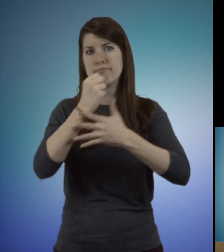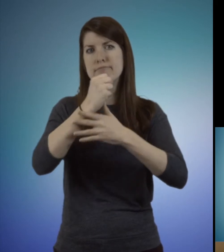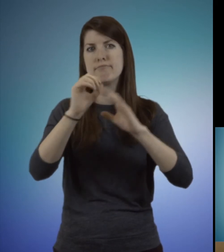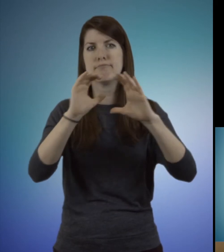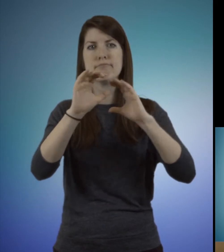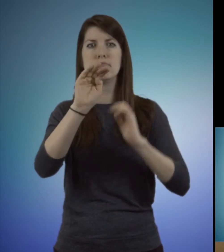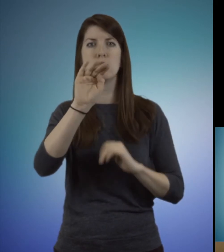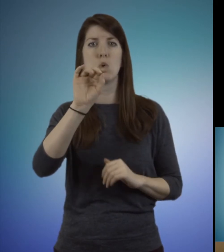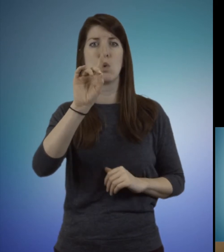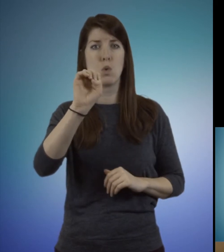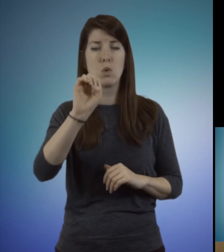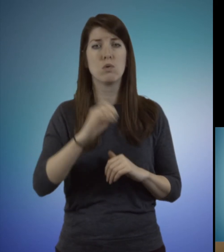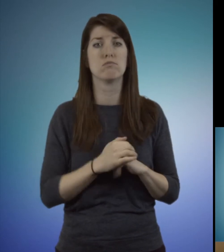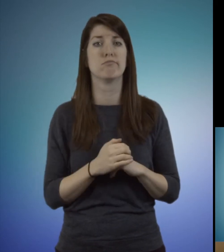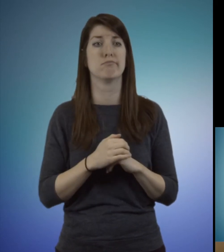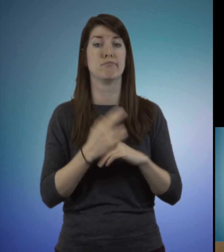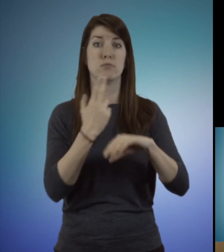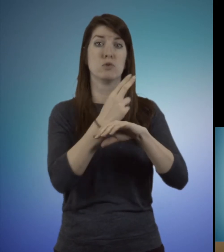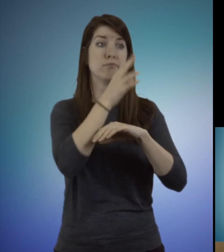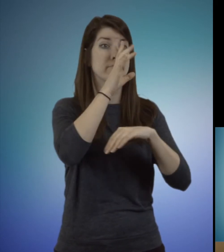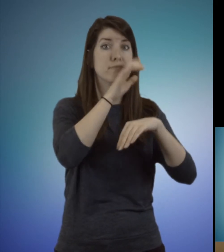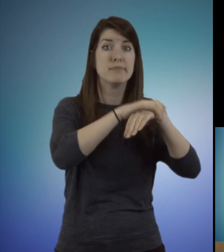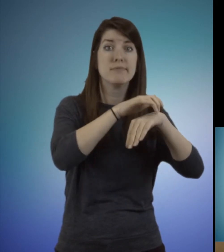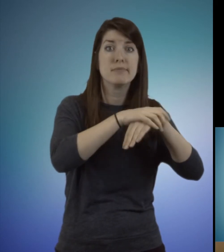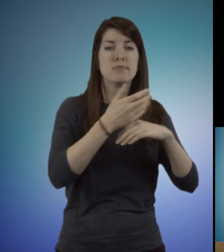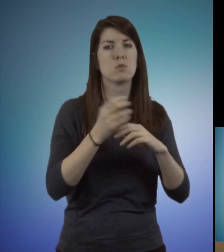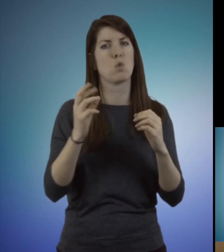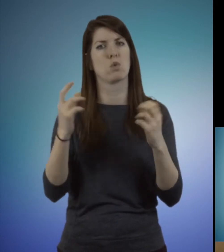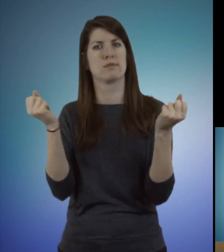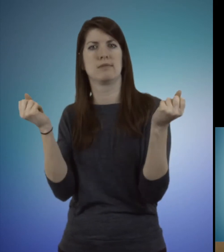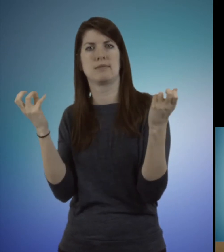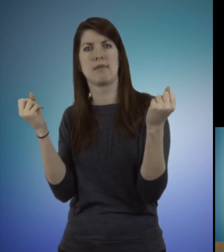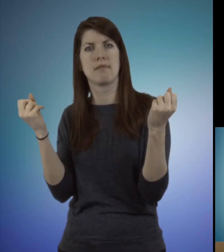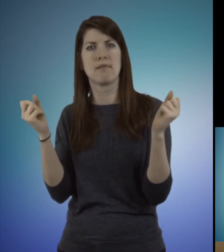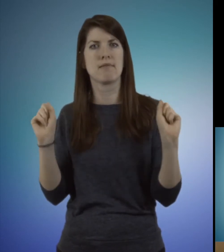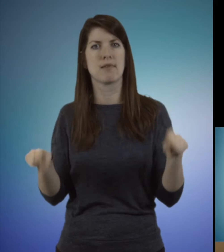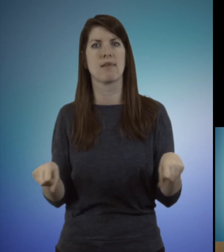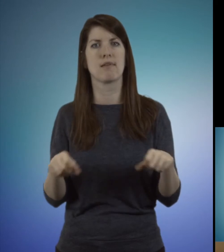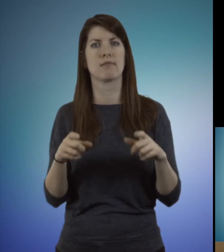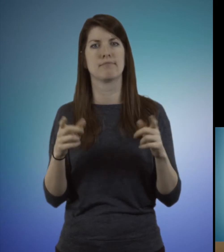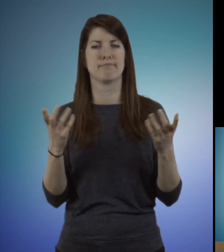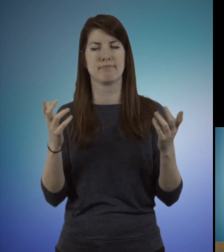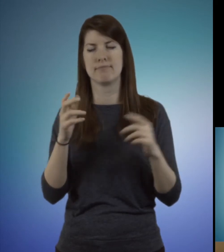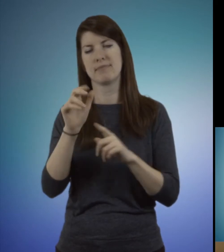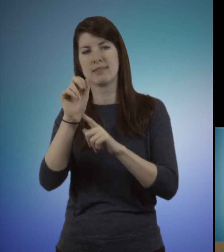so they can be given using spoken English or sign language or American Sign Language.